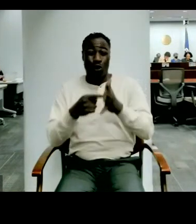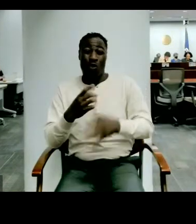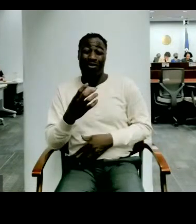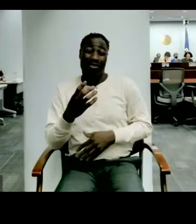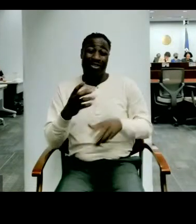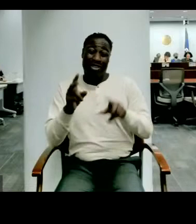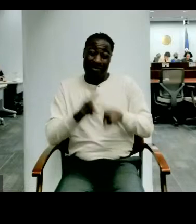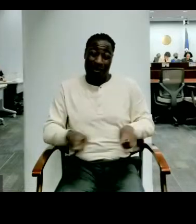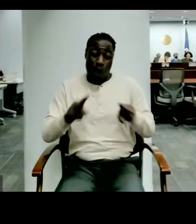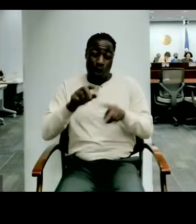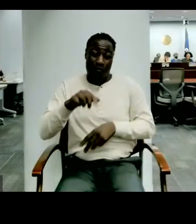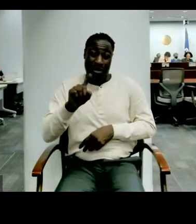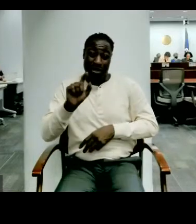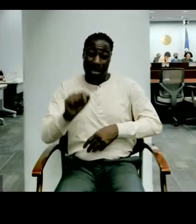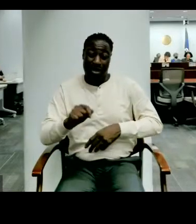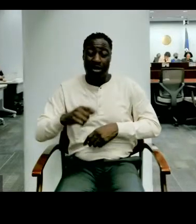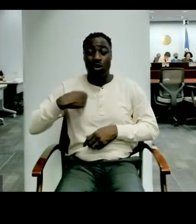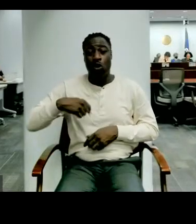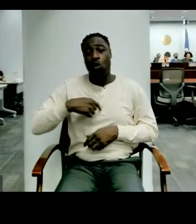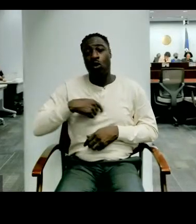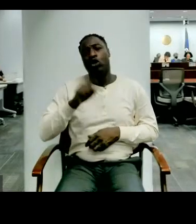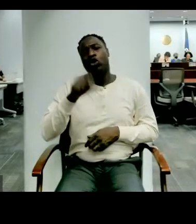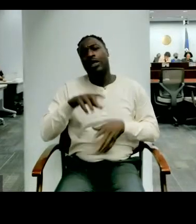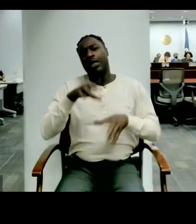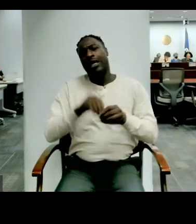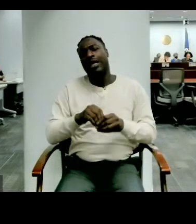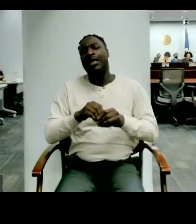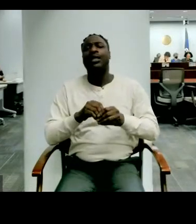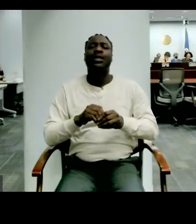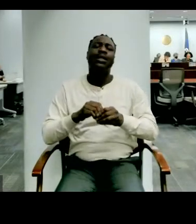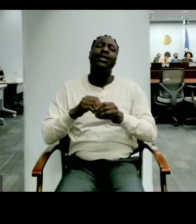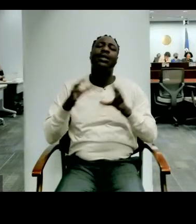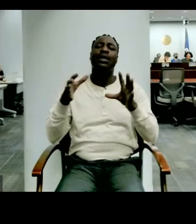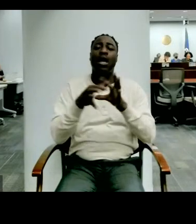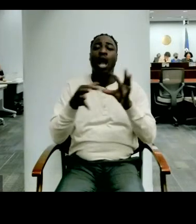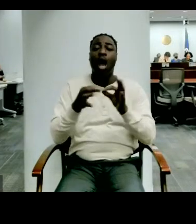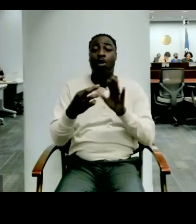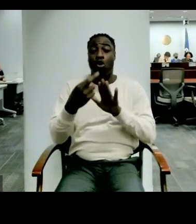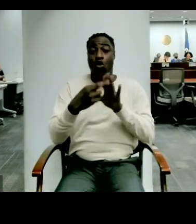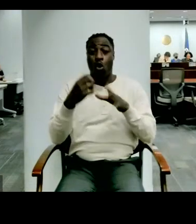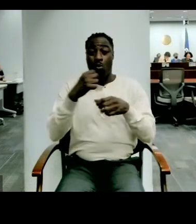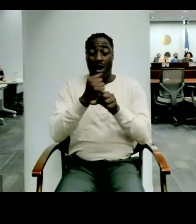EEOC should engage and notice and comment rulemaking regarding any future pay data